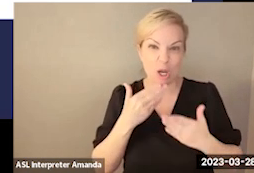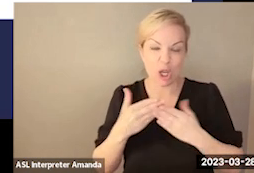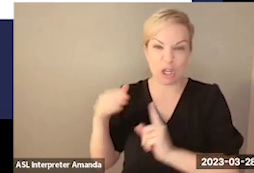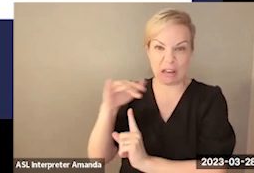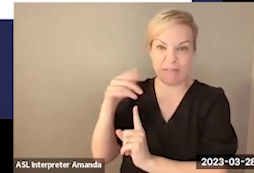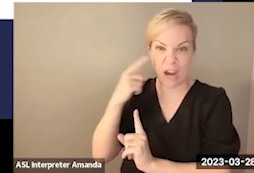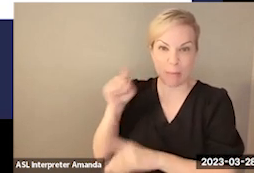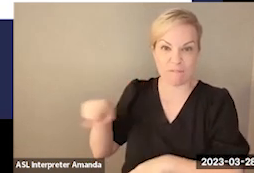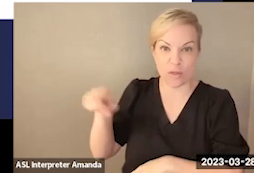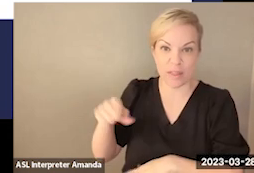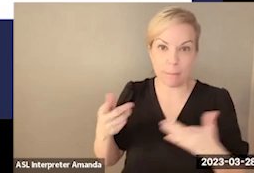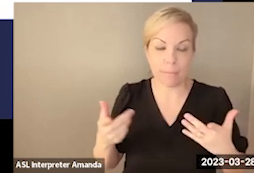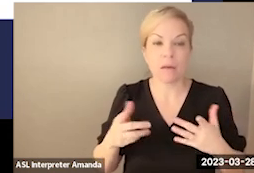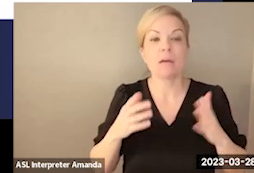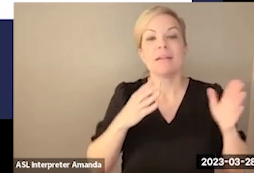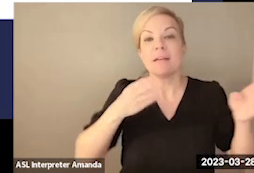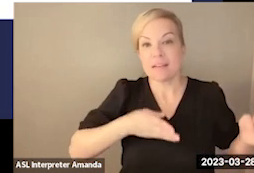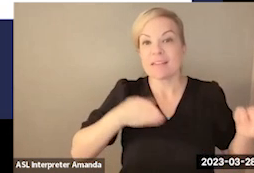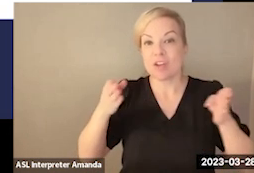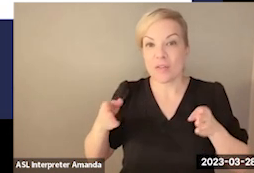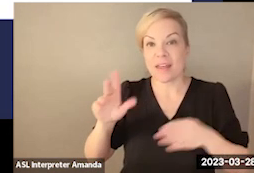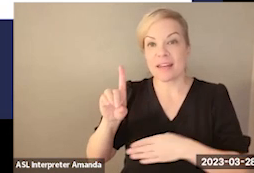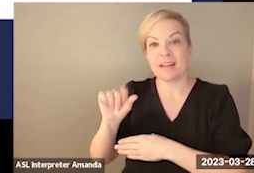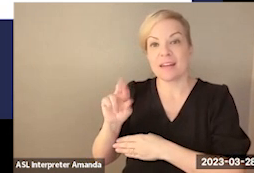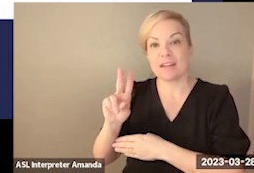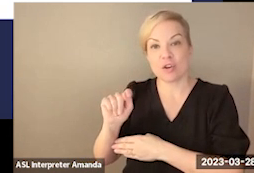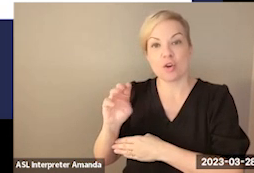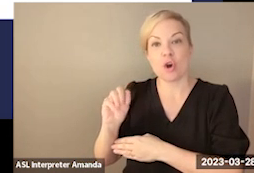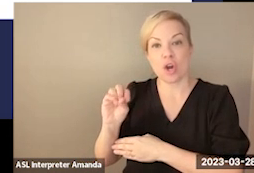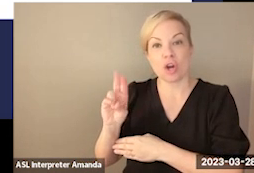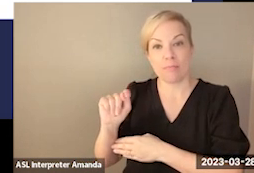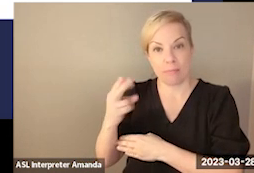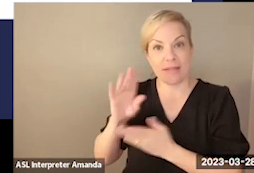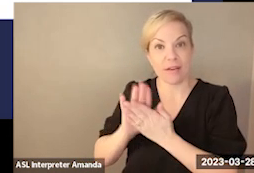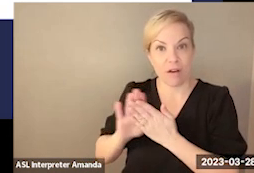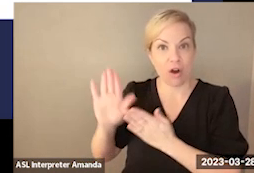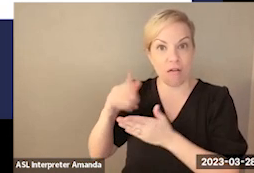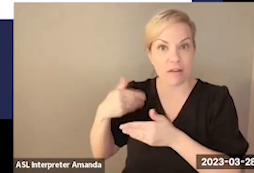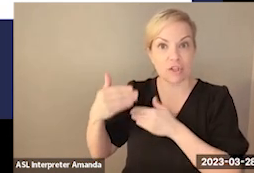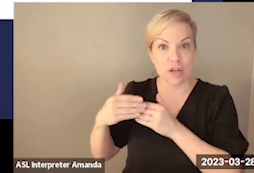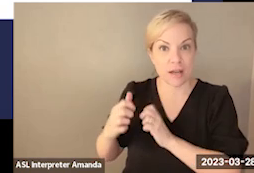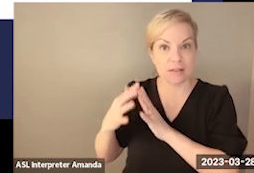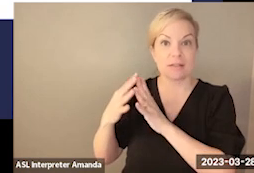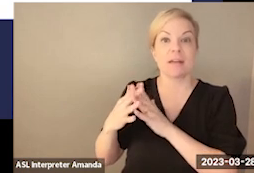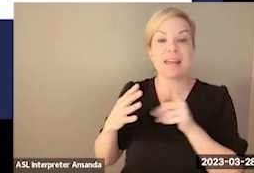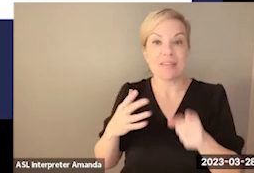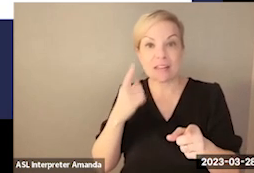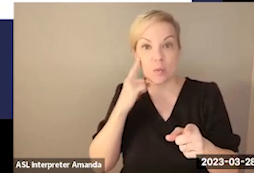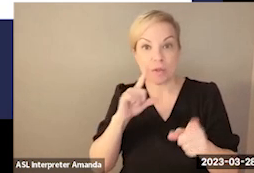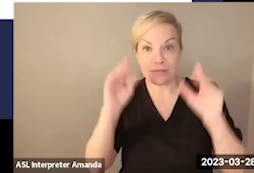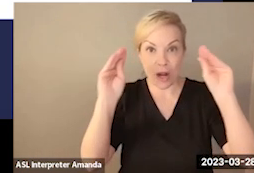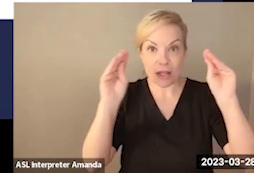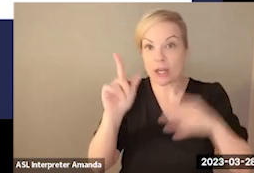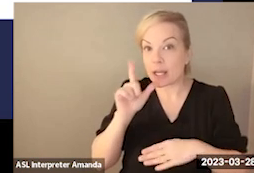Debbie Stine, Science & Technology Policy Academy: So then, Dartmouth College came around, and this is for educating native peoples, which